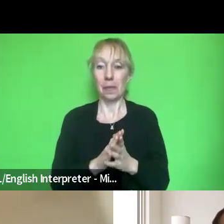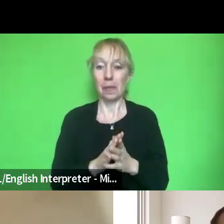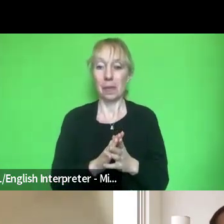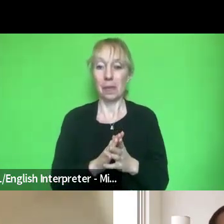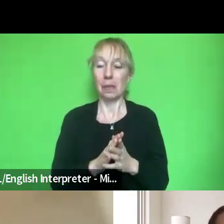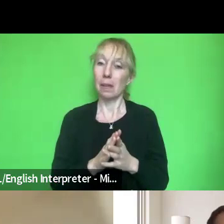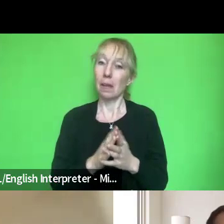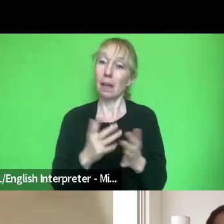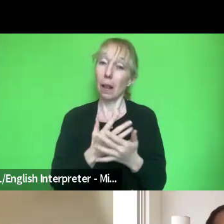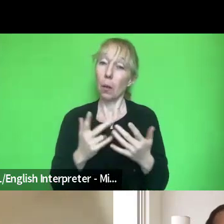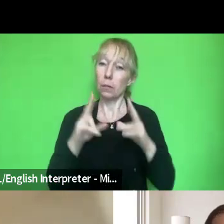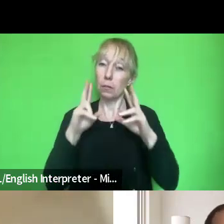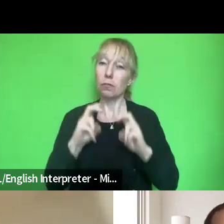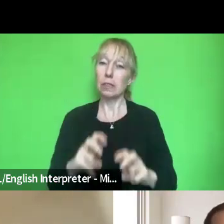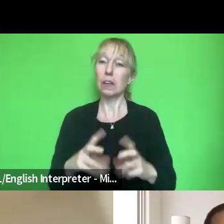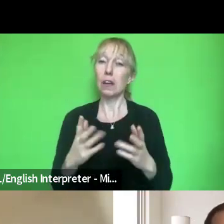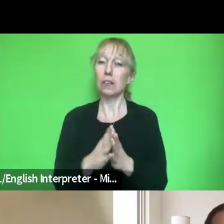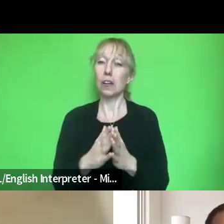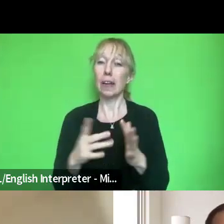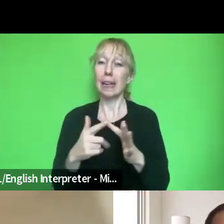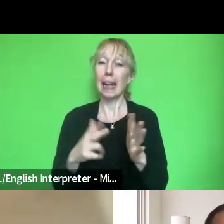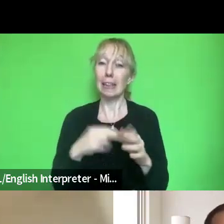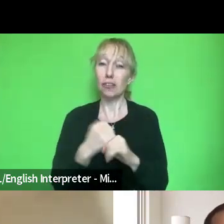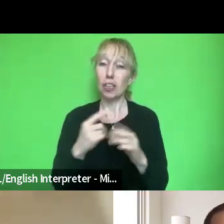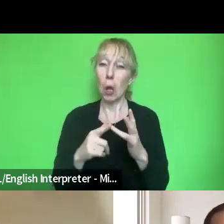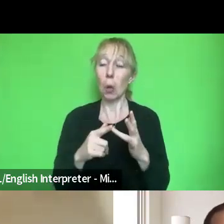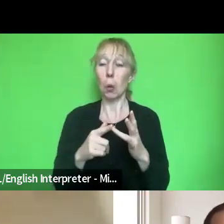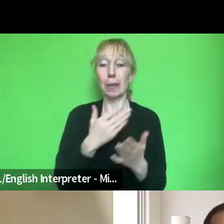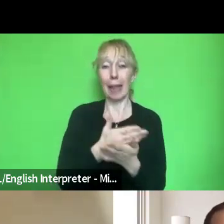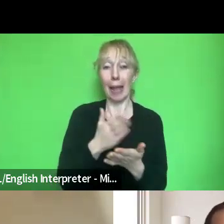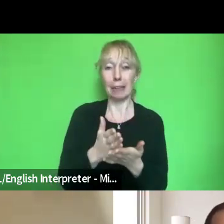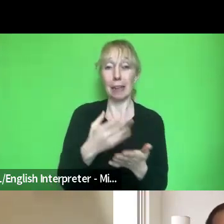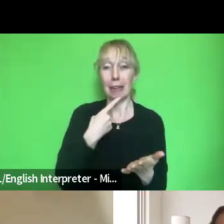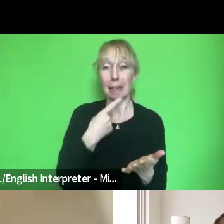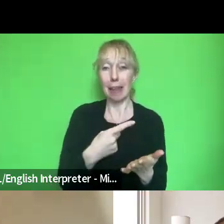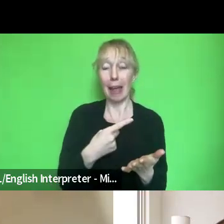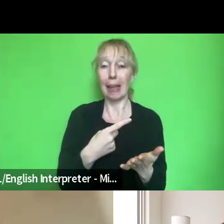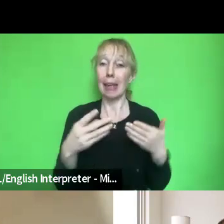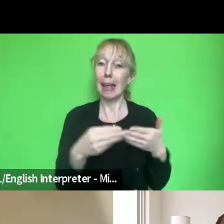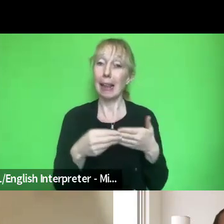There's quite a lot of research in the ENGO sector that highlights the fact that leaders have a complete lack of